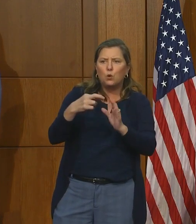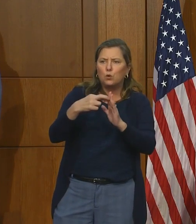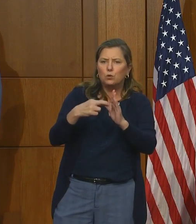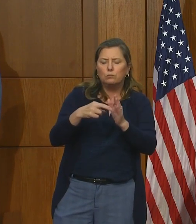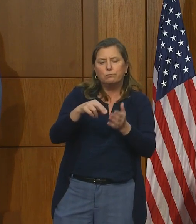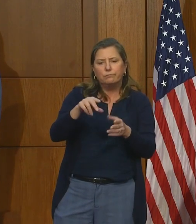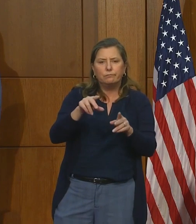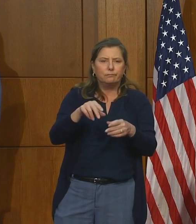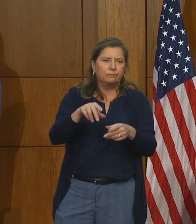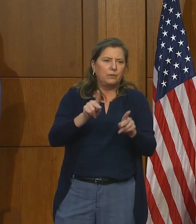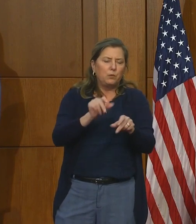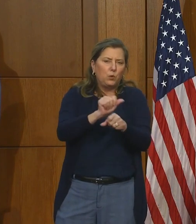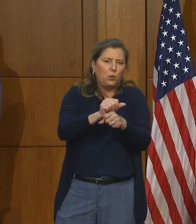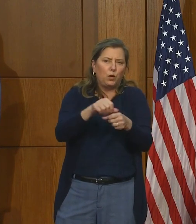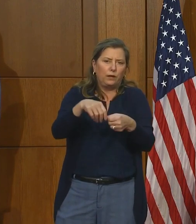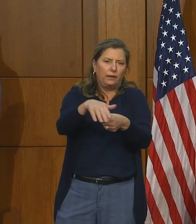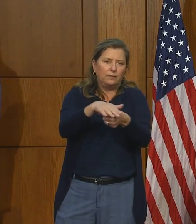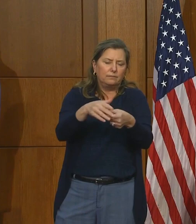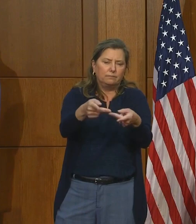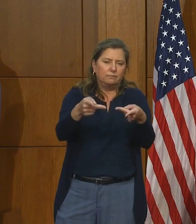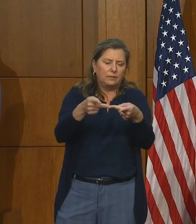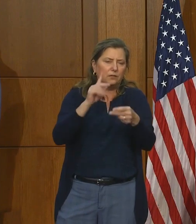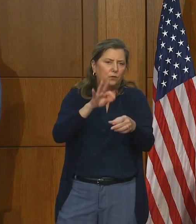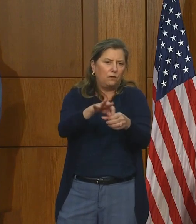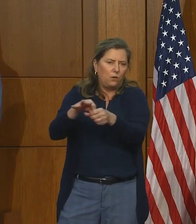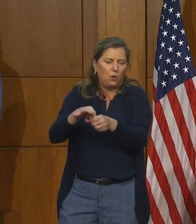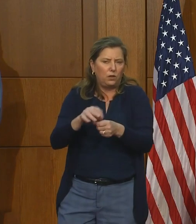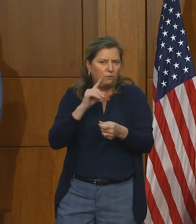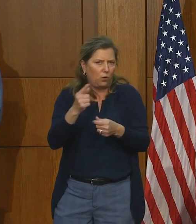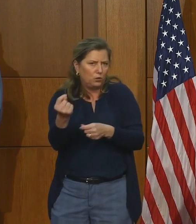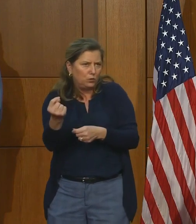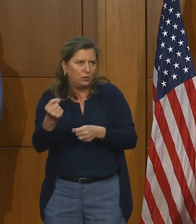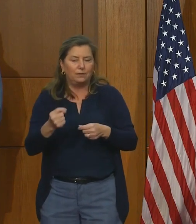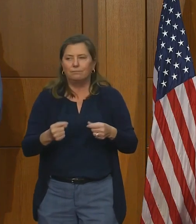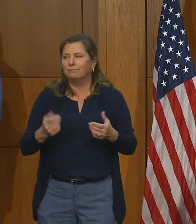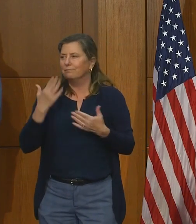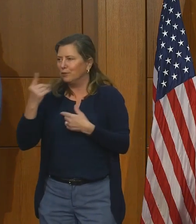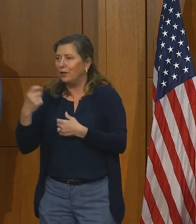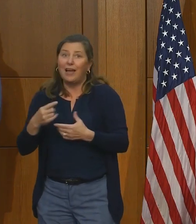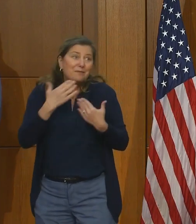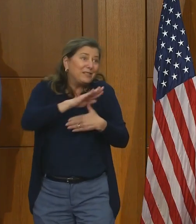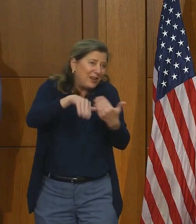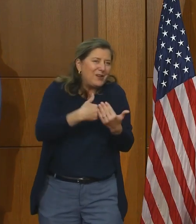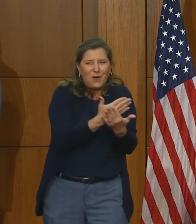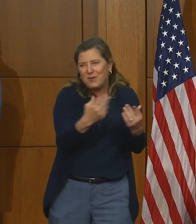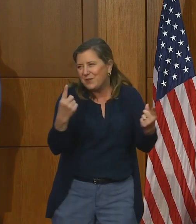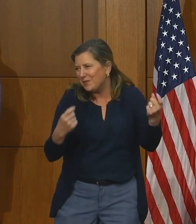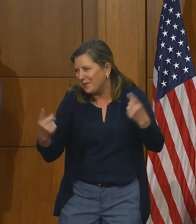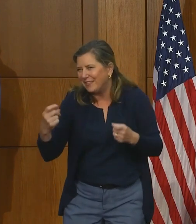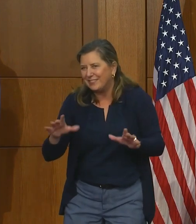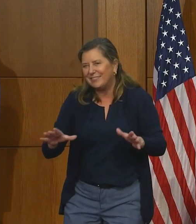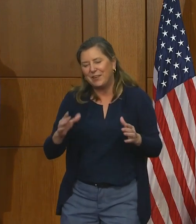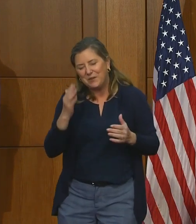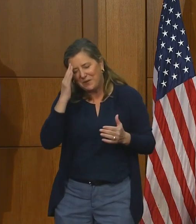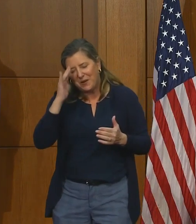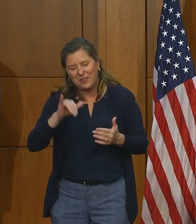MINIMIZE EXPOSURE TO VOTERS AND POLL WORKERS ON CASE BACK. THAT'S IT I APPRECIATE THE